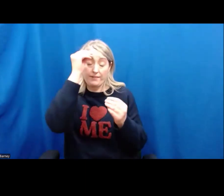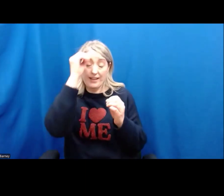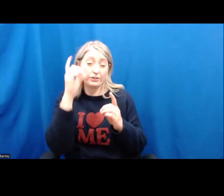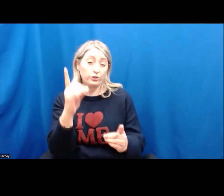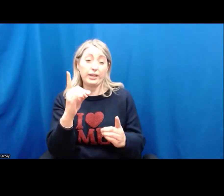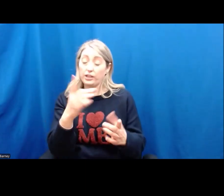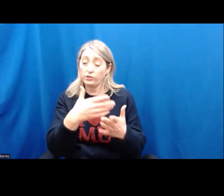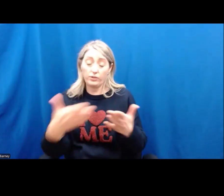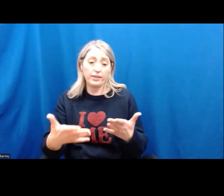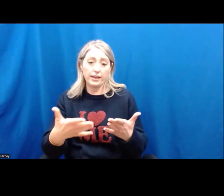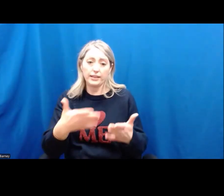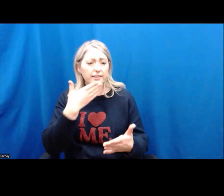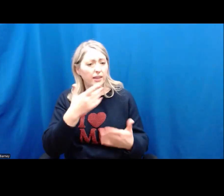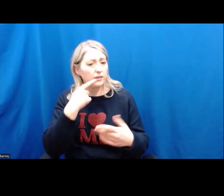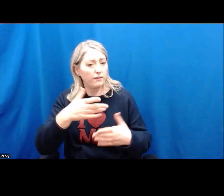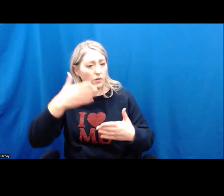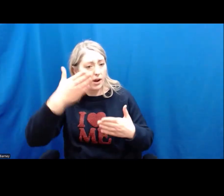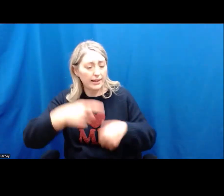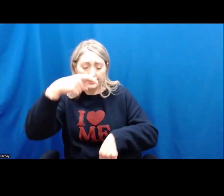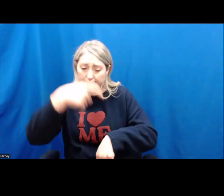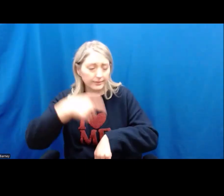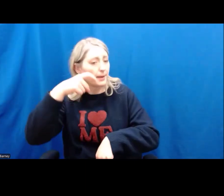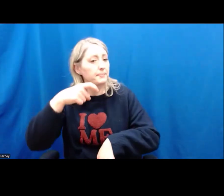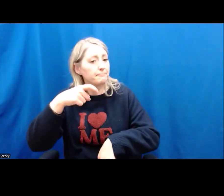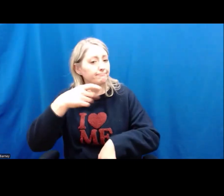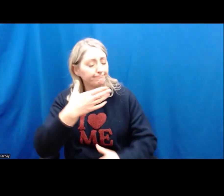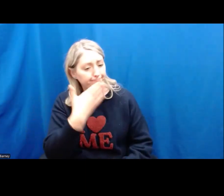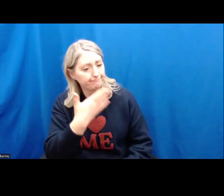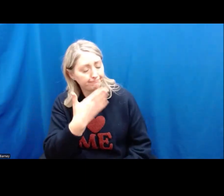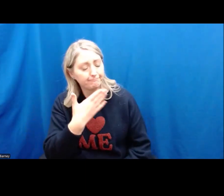time like that was spot on. Just to give a little bit of time, in